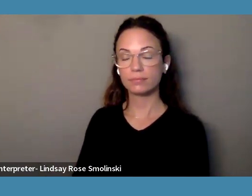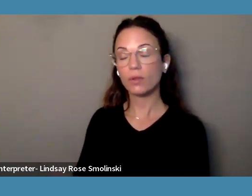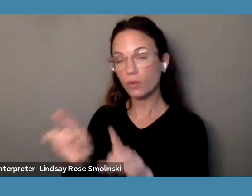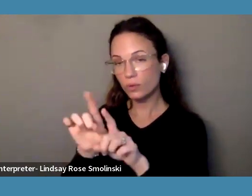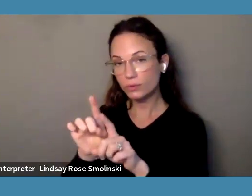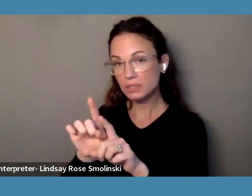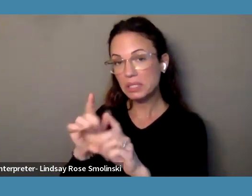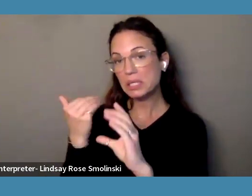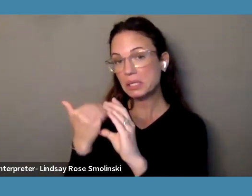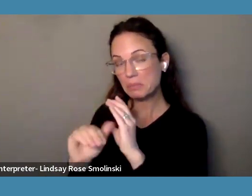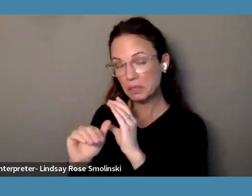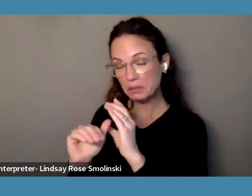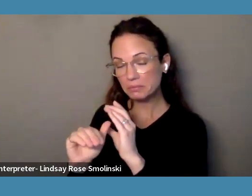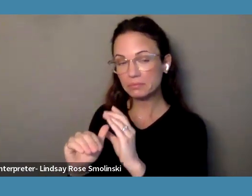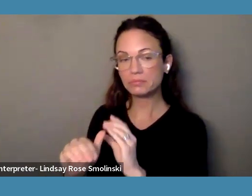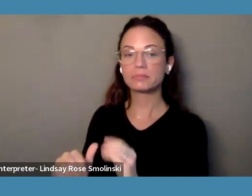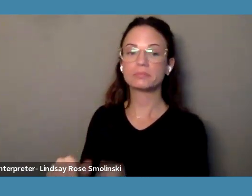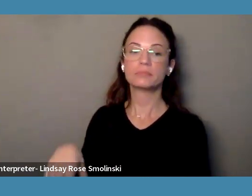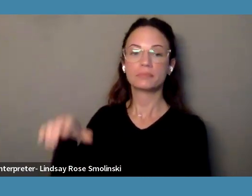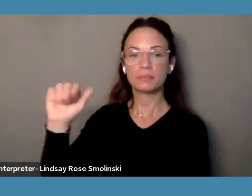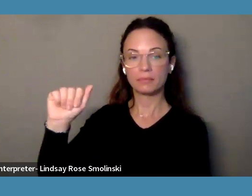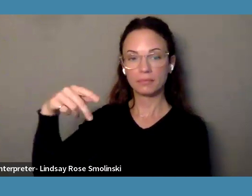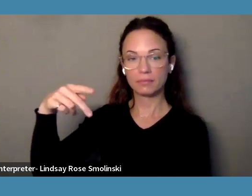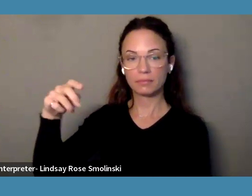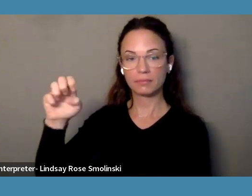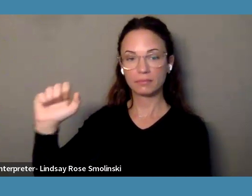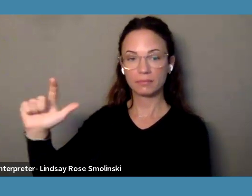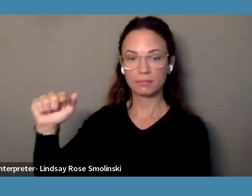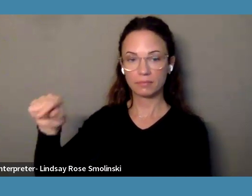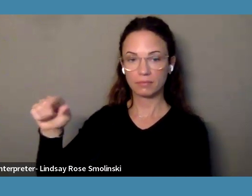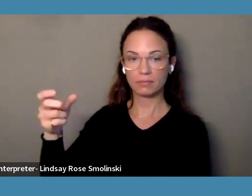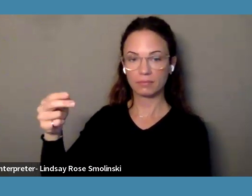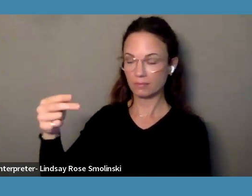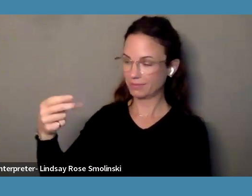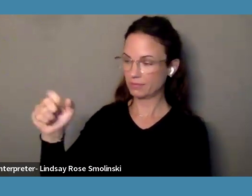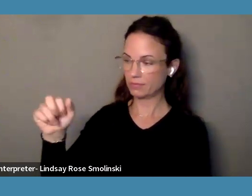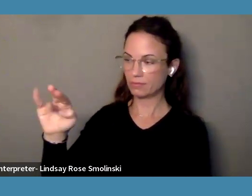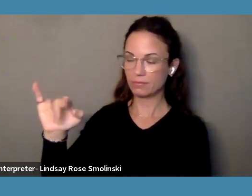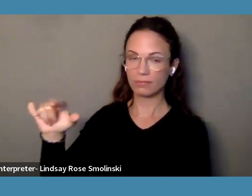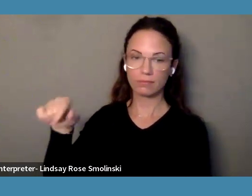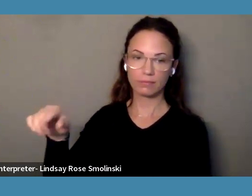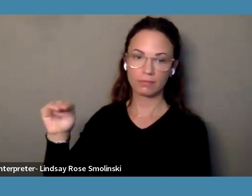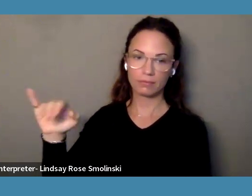or you can contact them via email at appeal.hearings@myflfamilies.com.